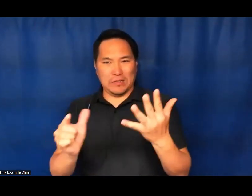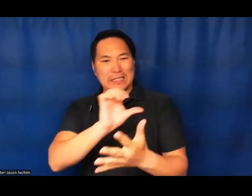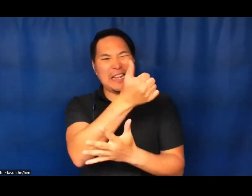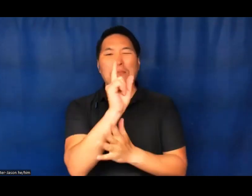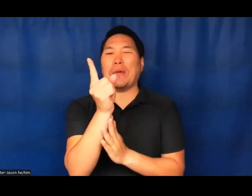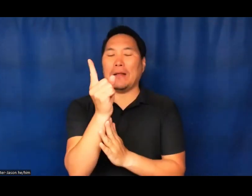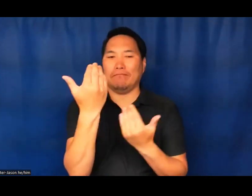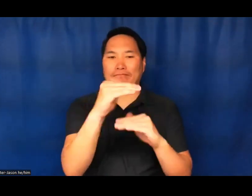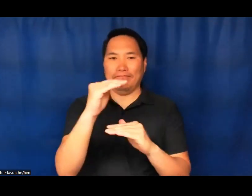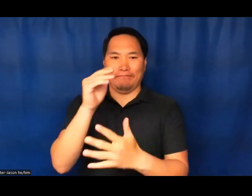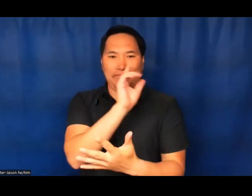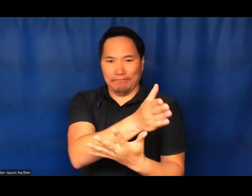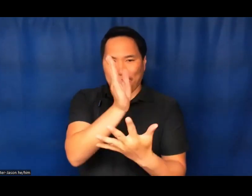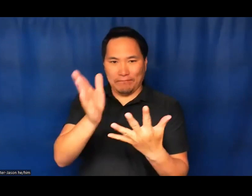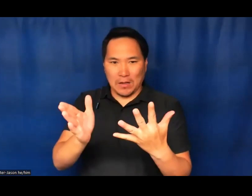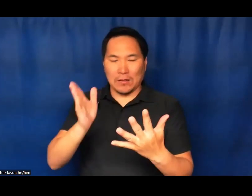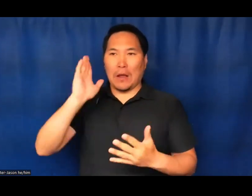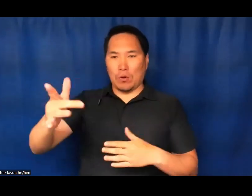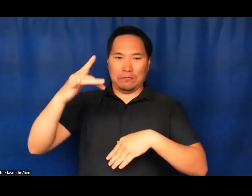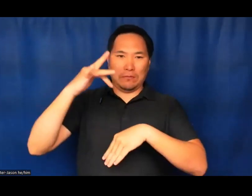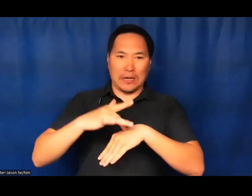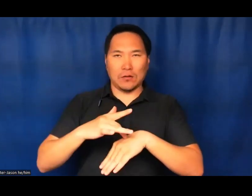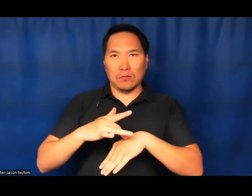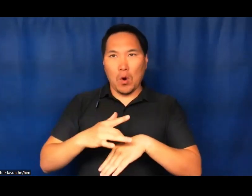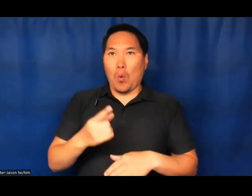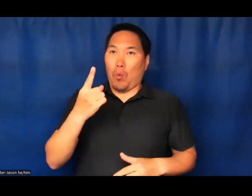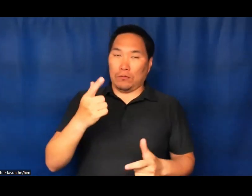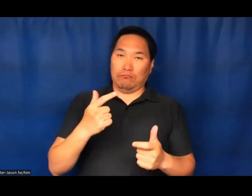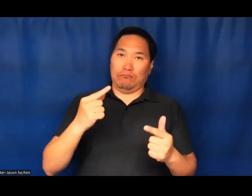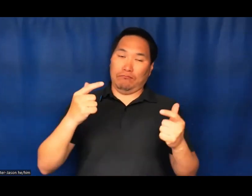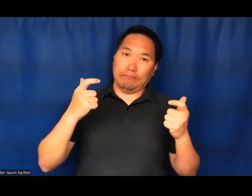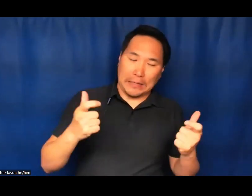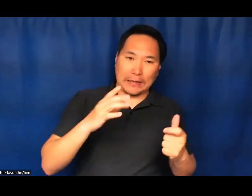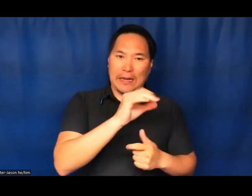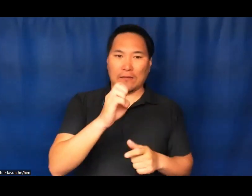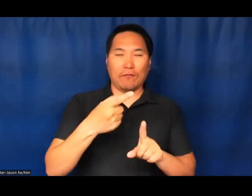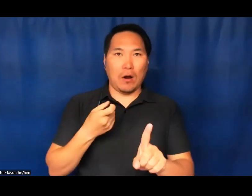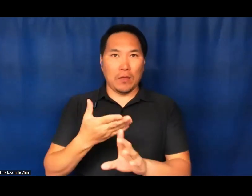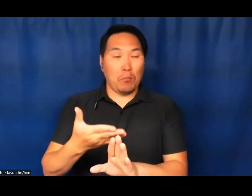They will speak about a major case either from the previous term or upcoming term.